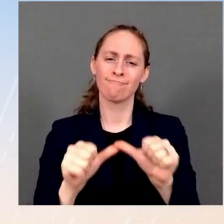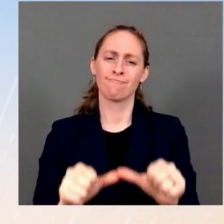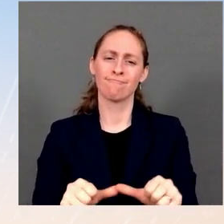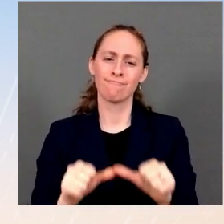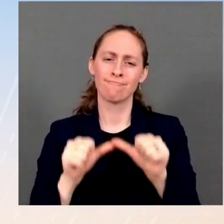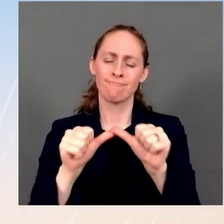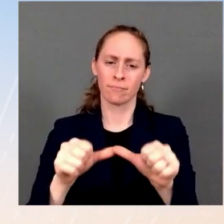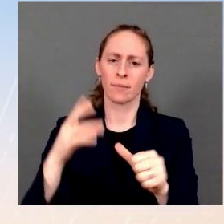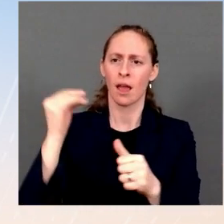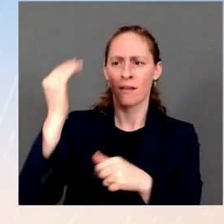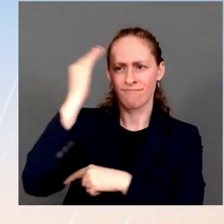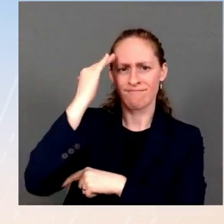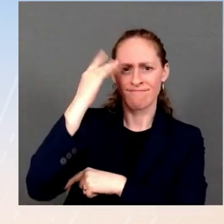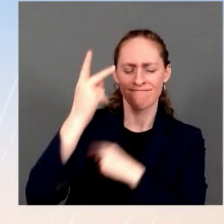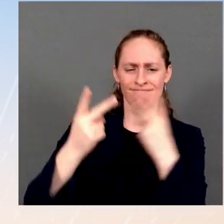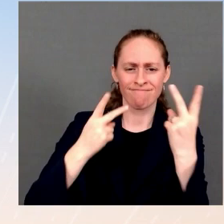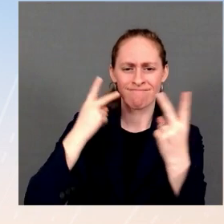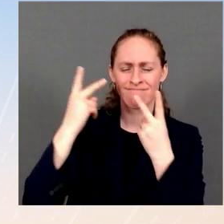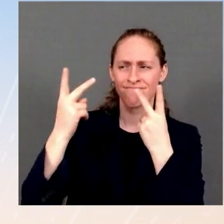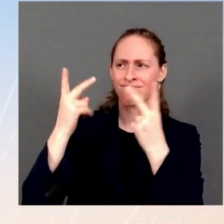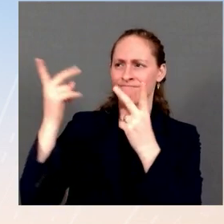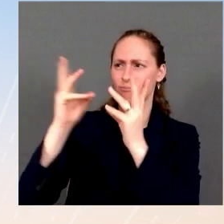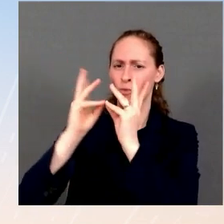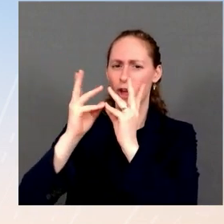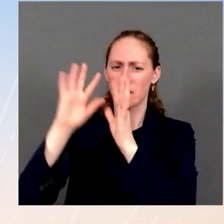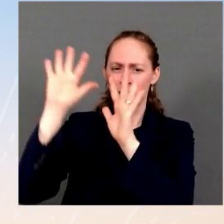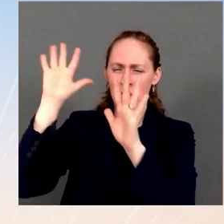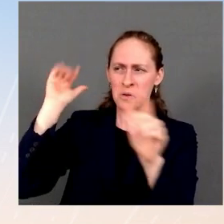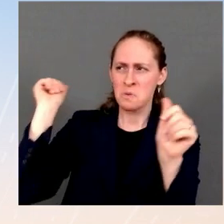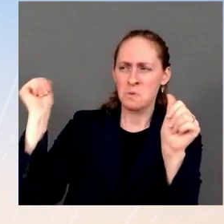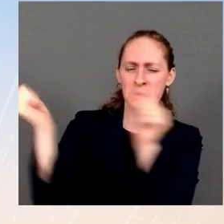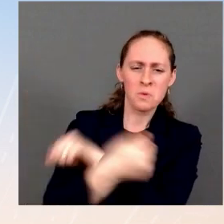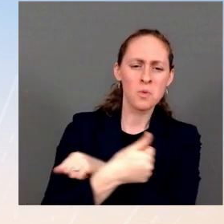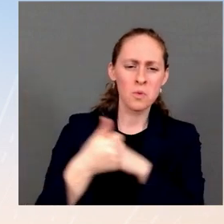But let me also note this: From day one in this administration, every single day,